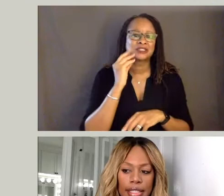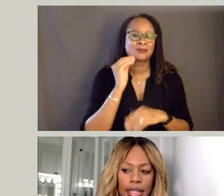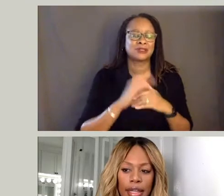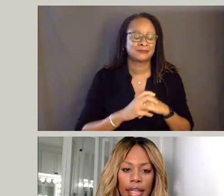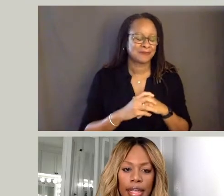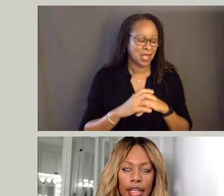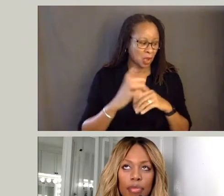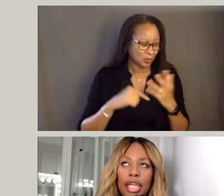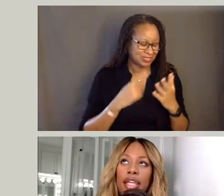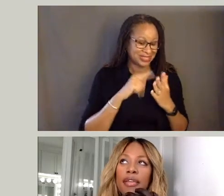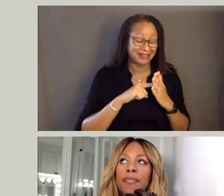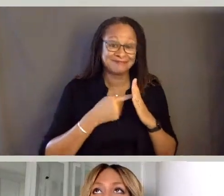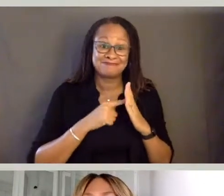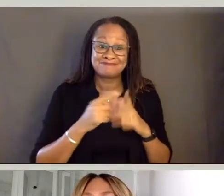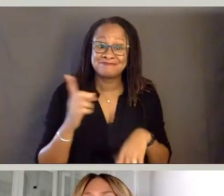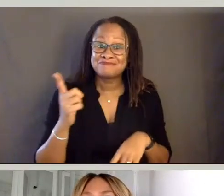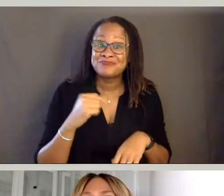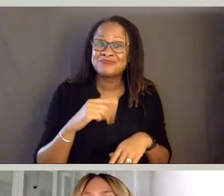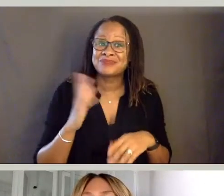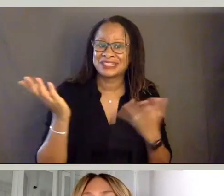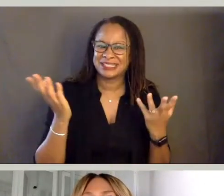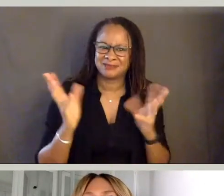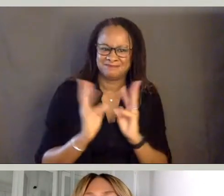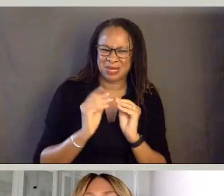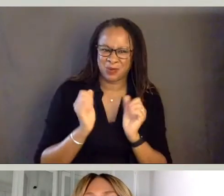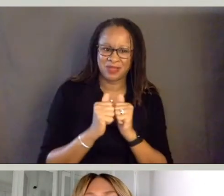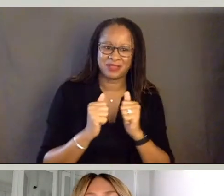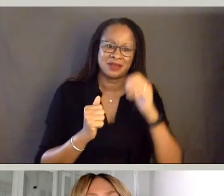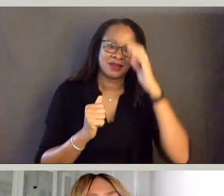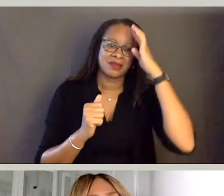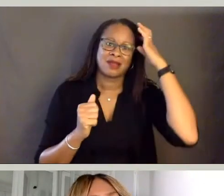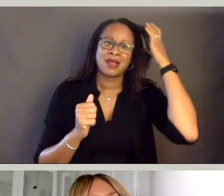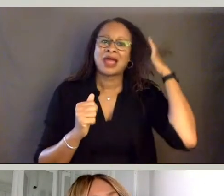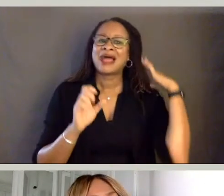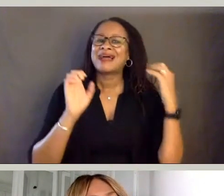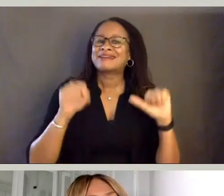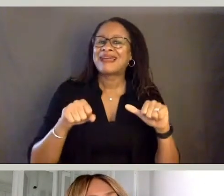I think is that it can be disturbing, angering, absolutely,